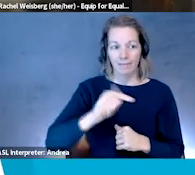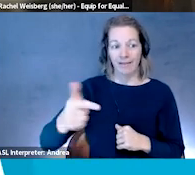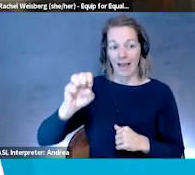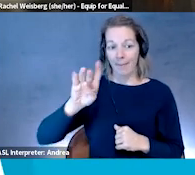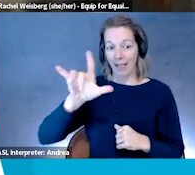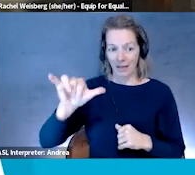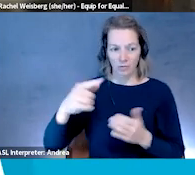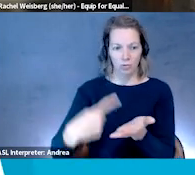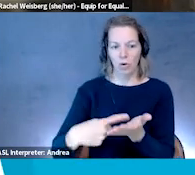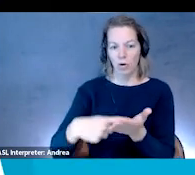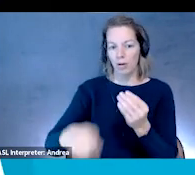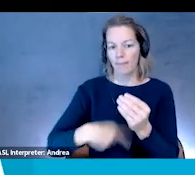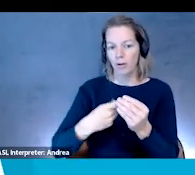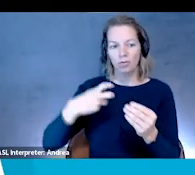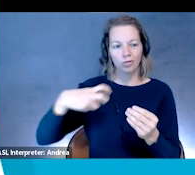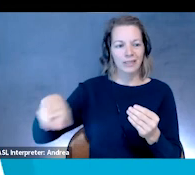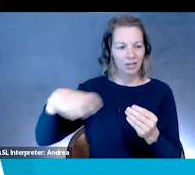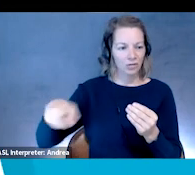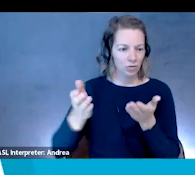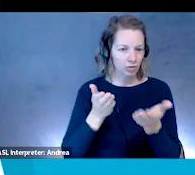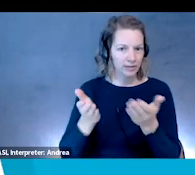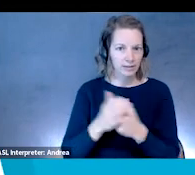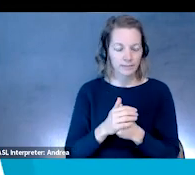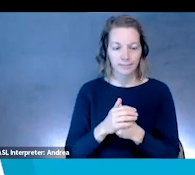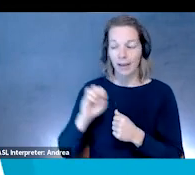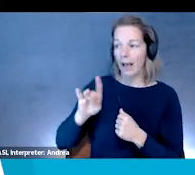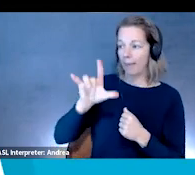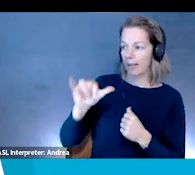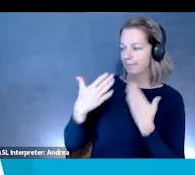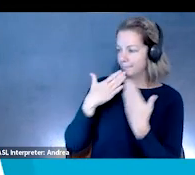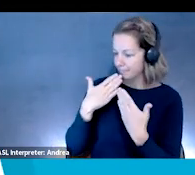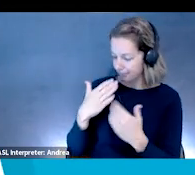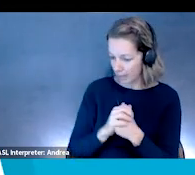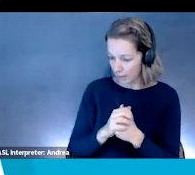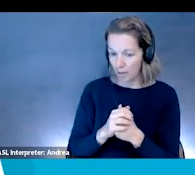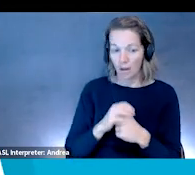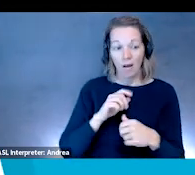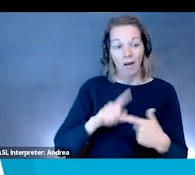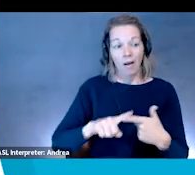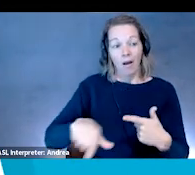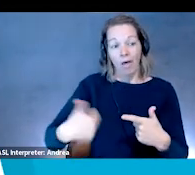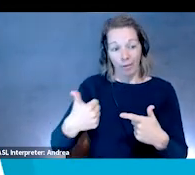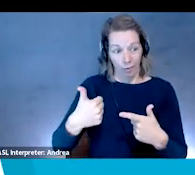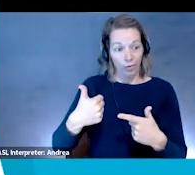IF THE INDIVIDUAL IS ENCOUNTERING A DIFFICULT EMPLOYER. >> I WILL TURN IT OVER TO EMILY